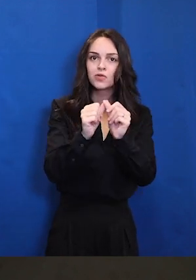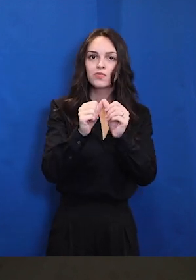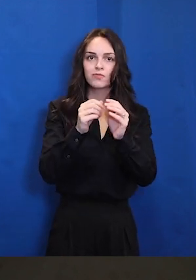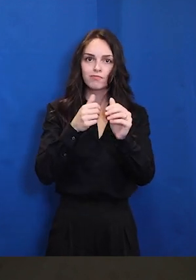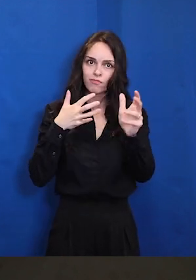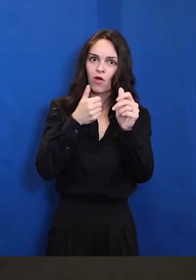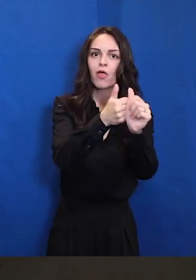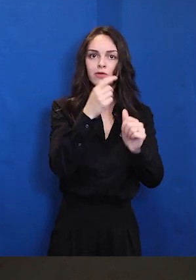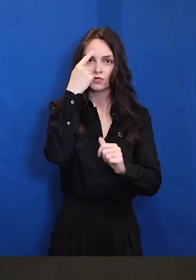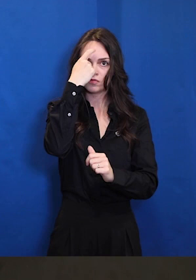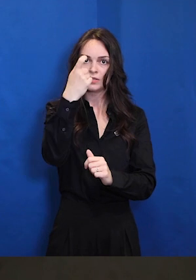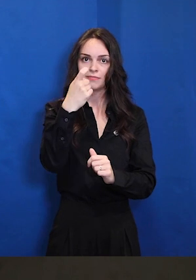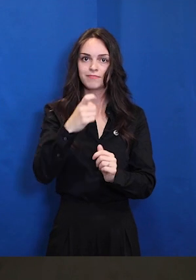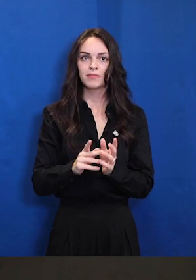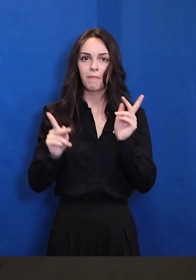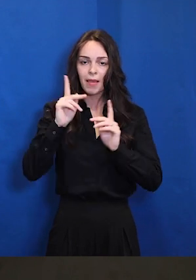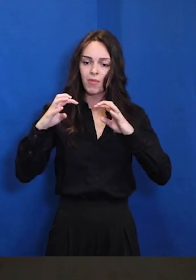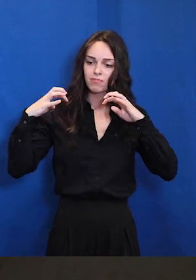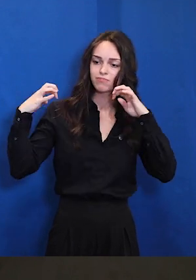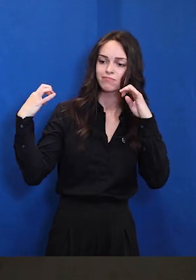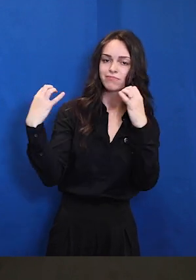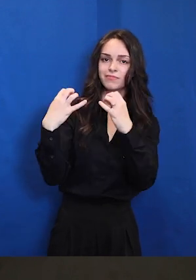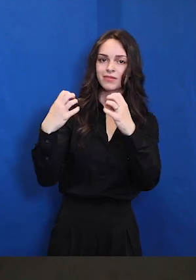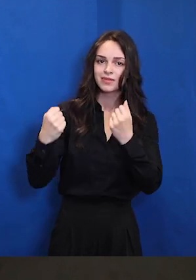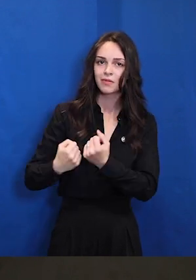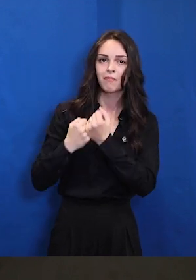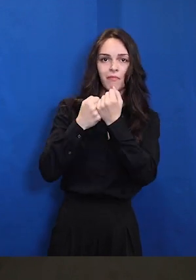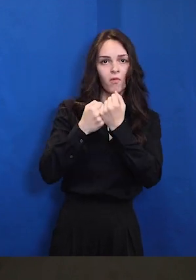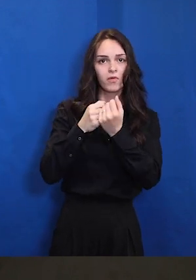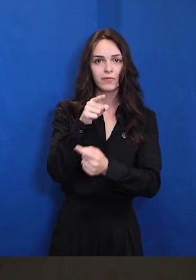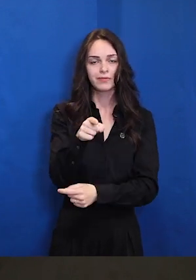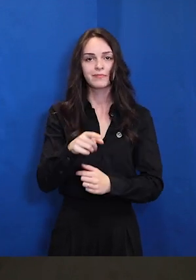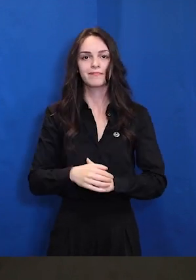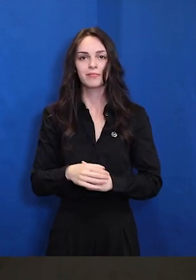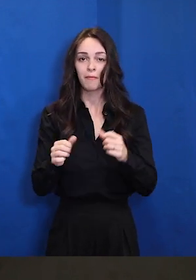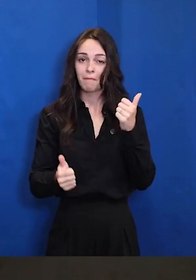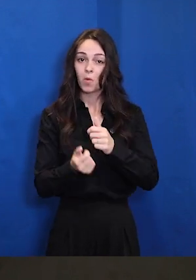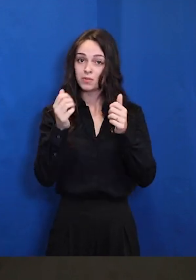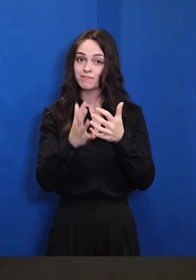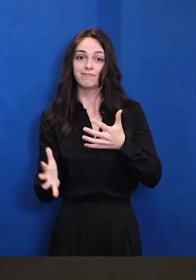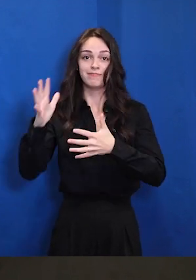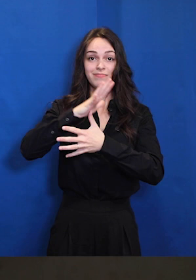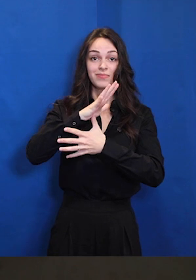pursue them relentlessly, surround yourself with people who will motivate you to be your best self.